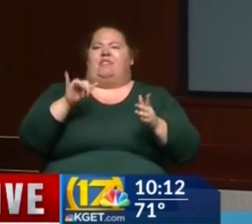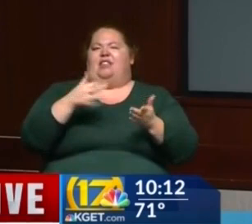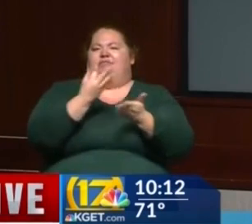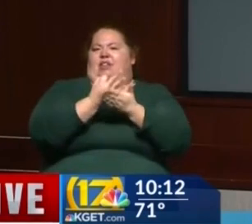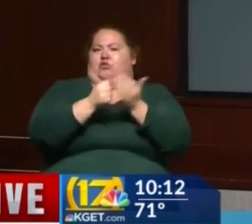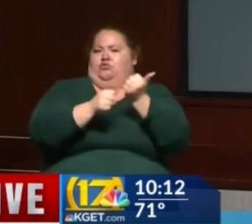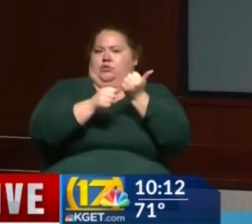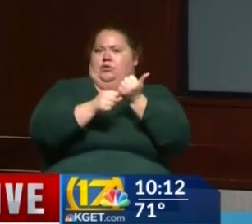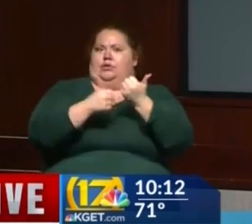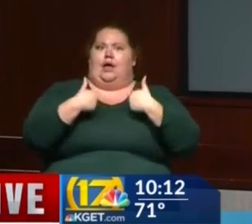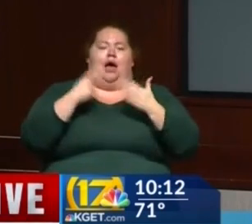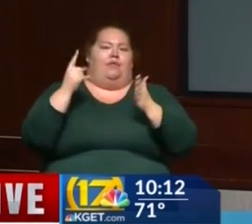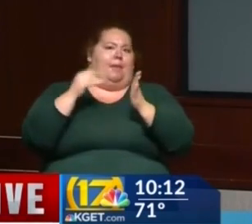COMMUNITIES TO VISIT OUR